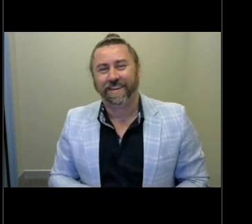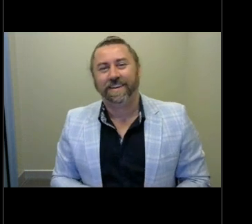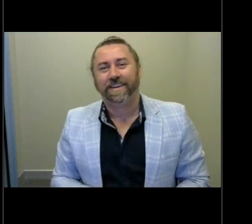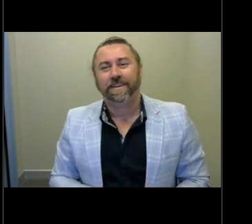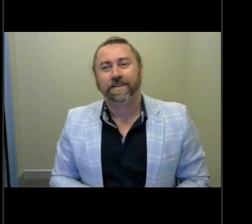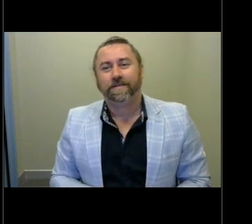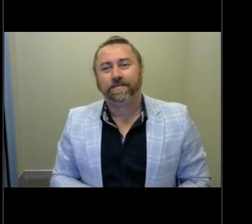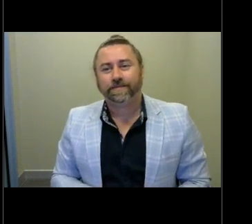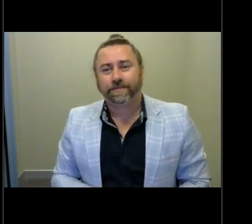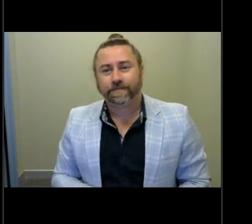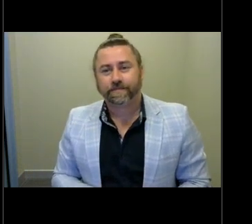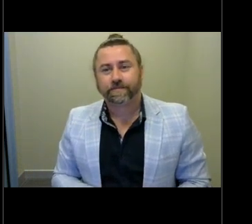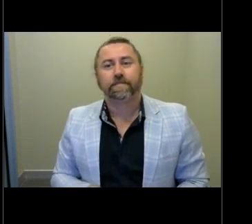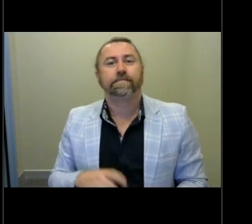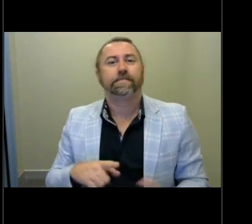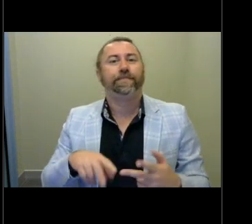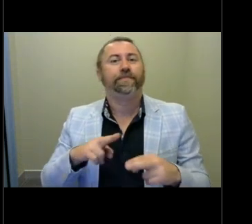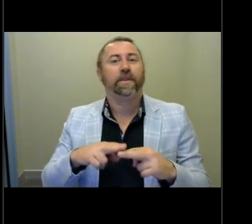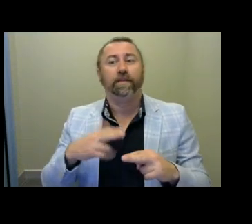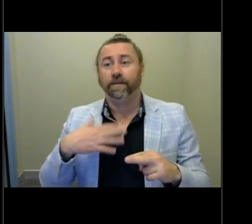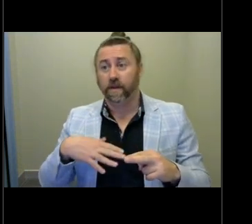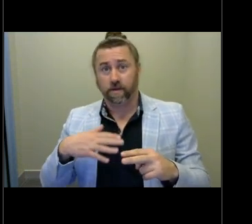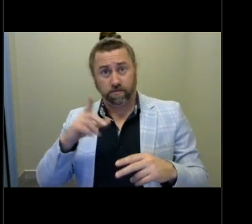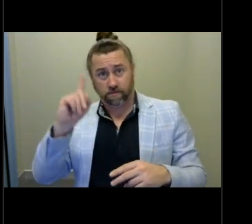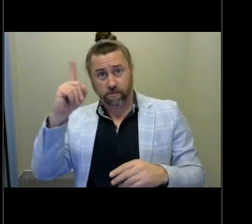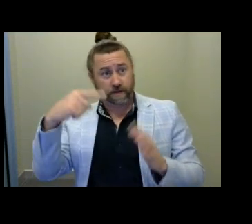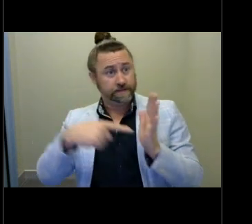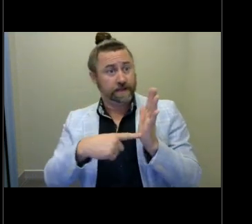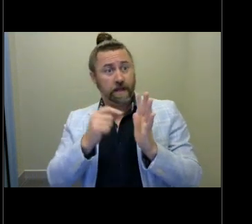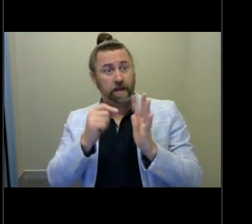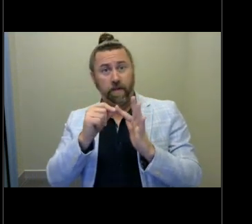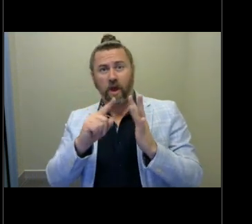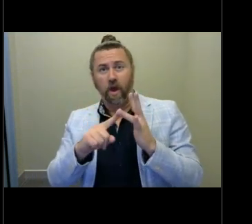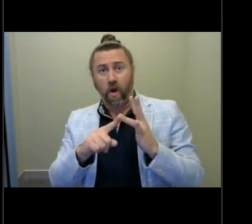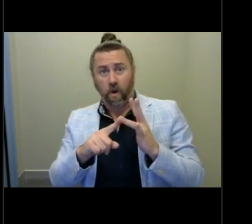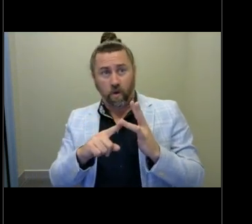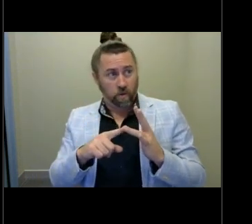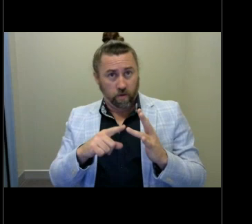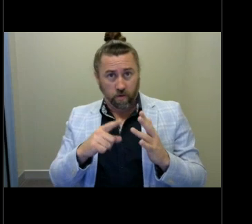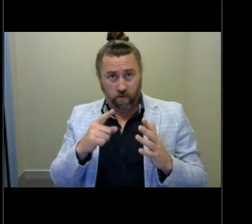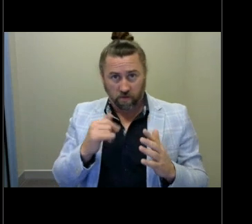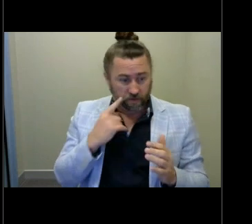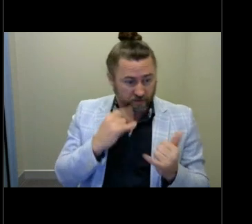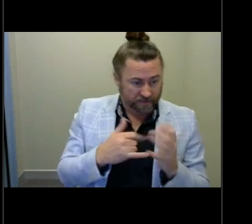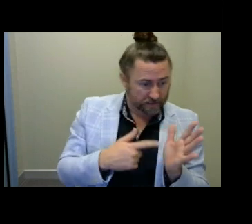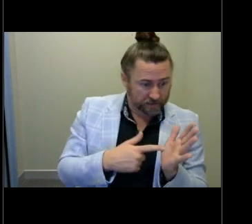If they need an urgent TPO on another day they might need to look at other options.